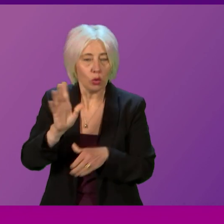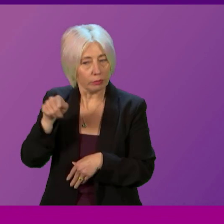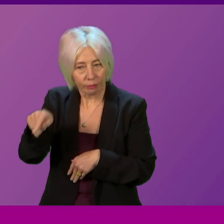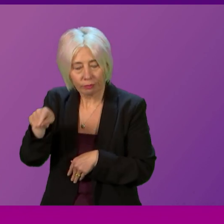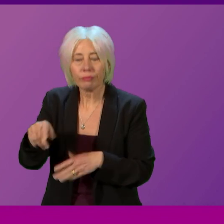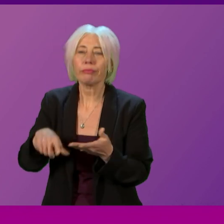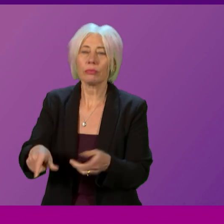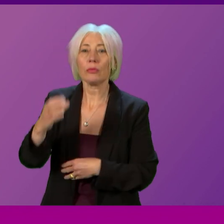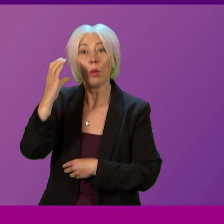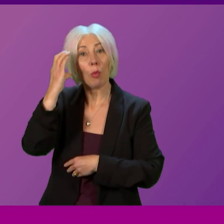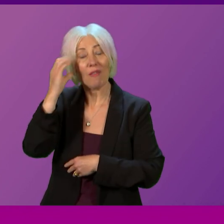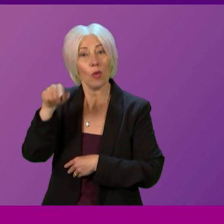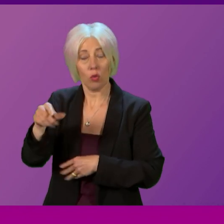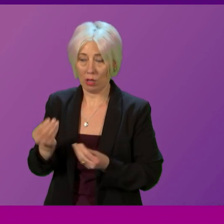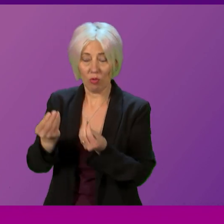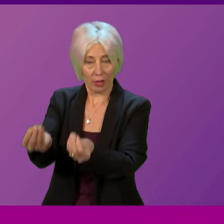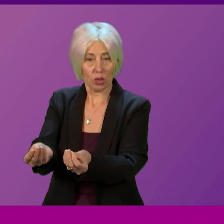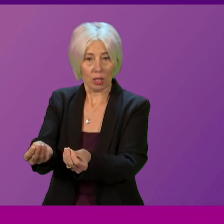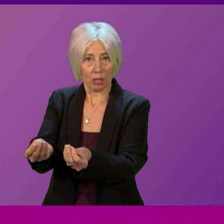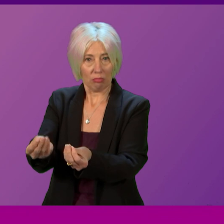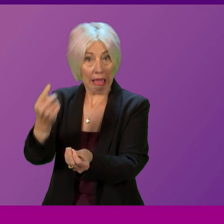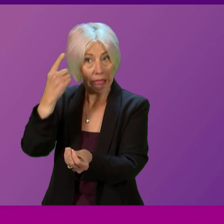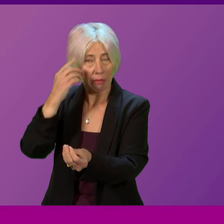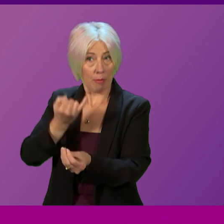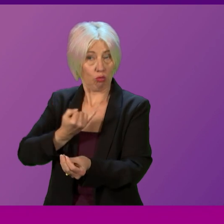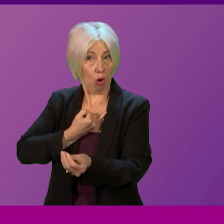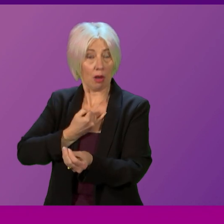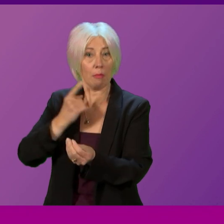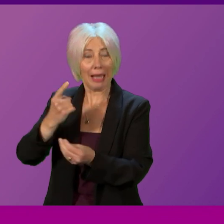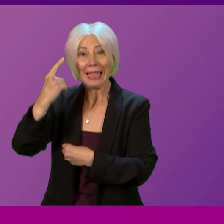Mobile phone provision, which I think—I will be corrected if I am wrong—is something